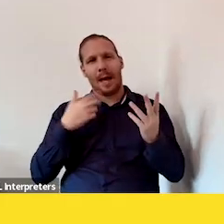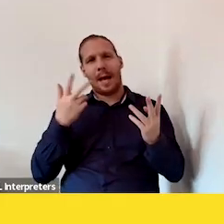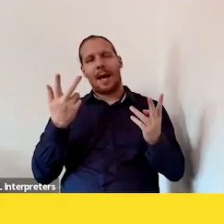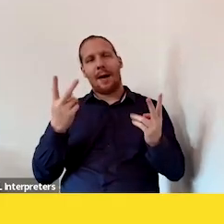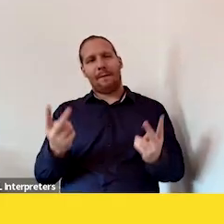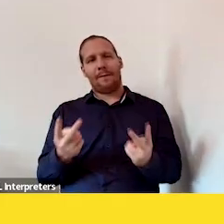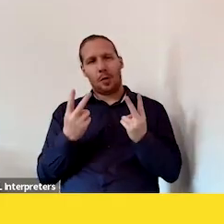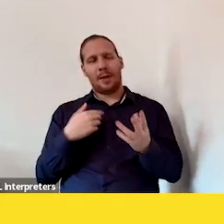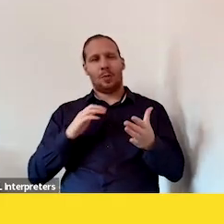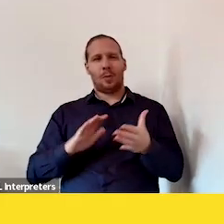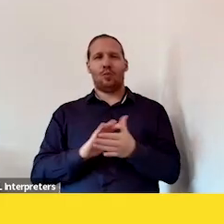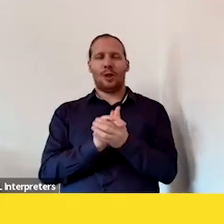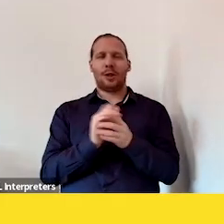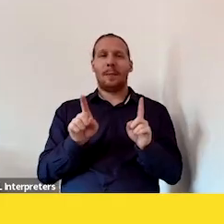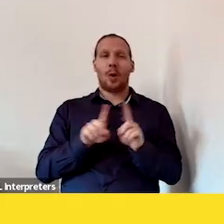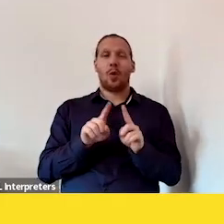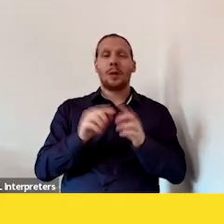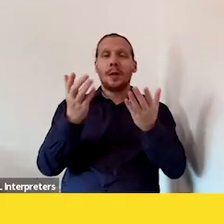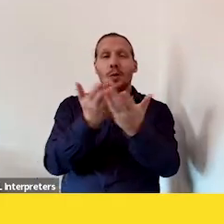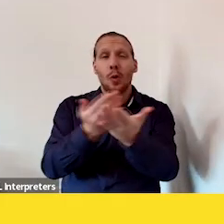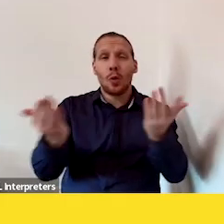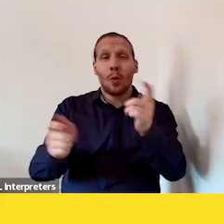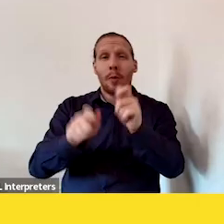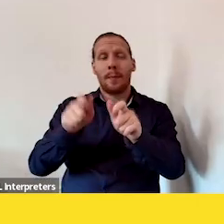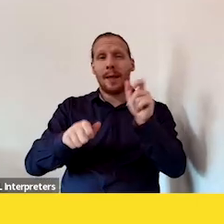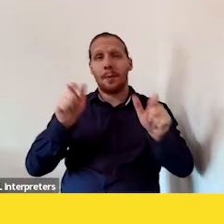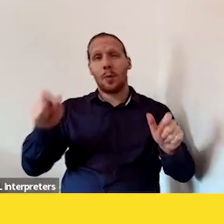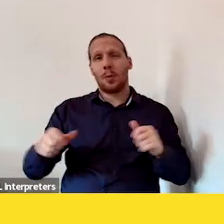And finally, to everyone on screen, and, in the audience,